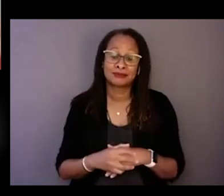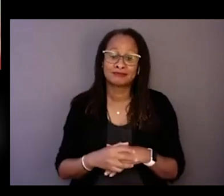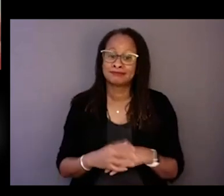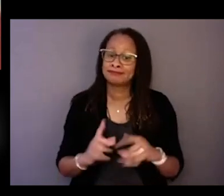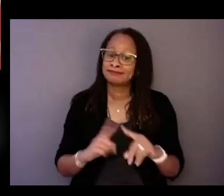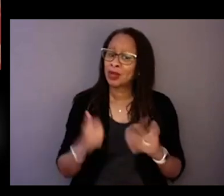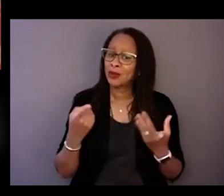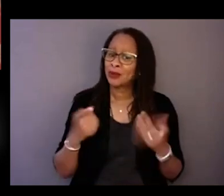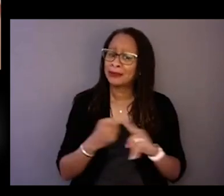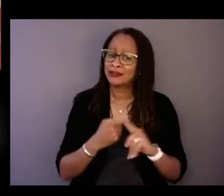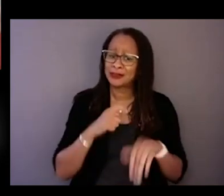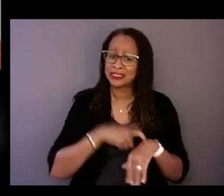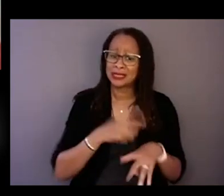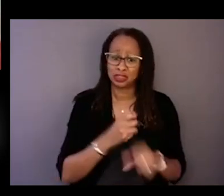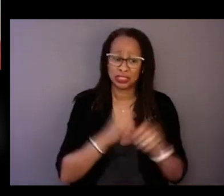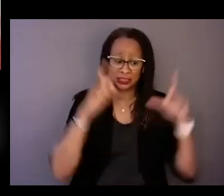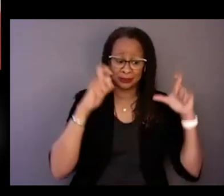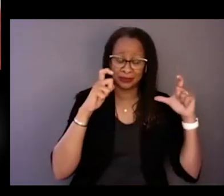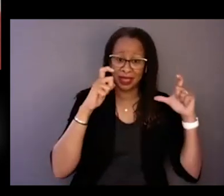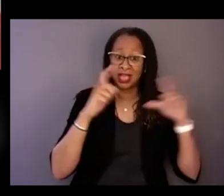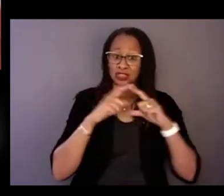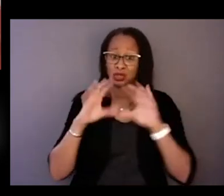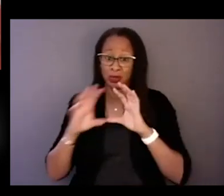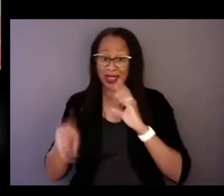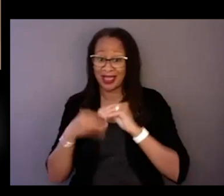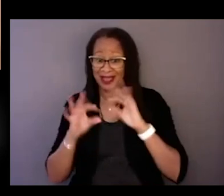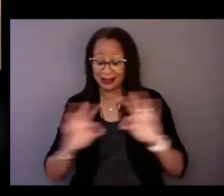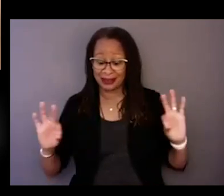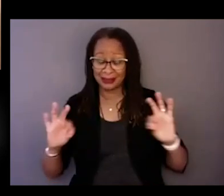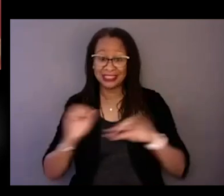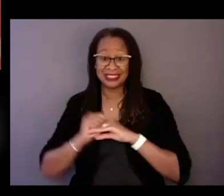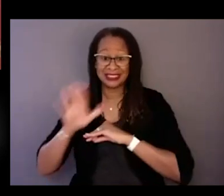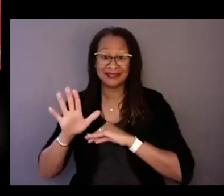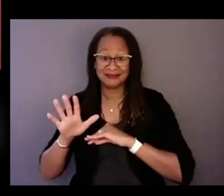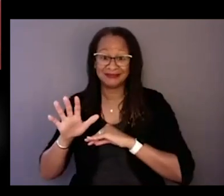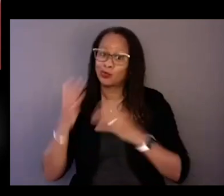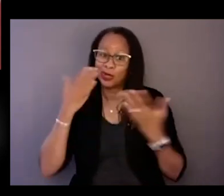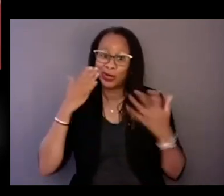from the time she takes a photo to a caption gets written and send gets hit. We don't know.